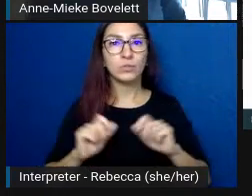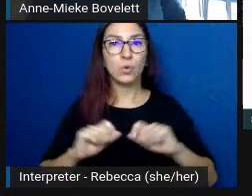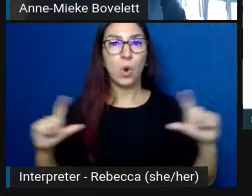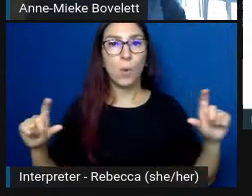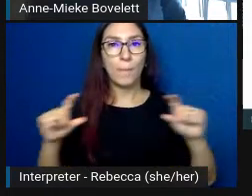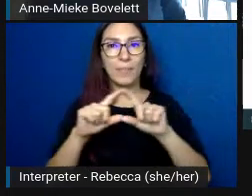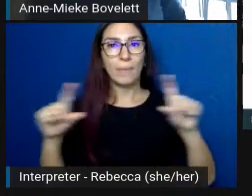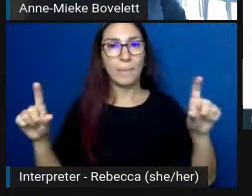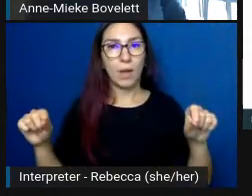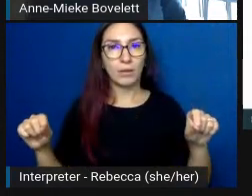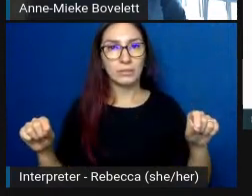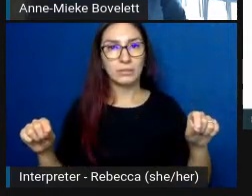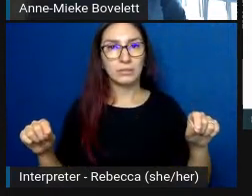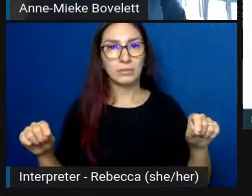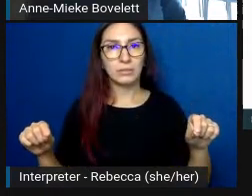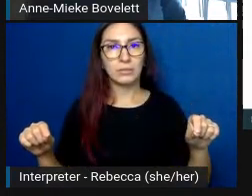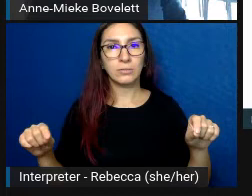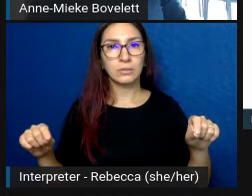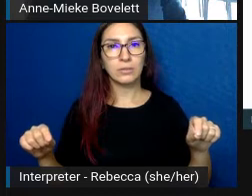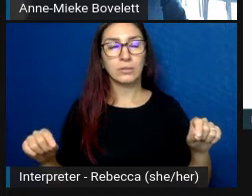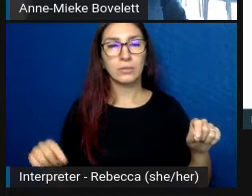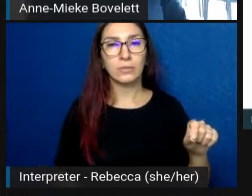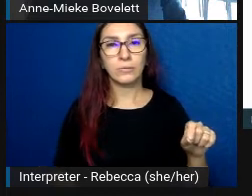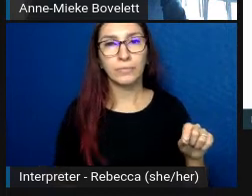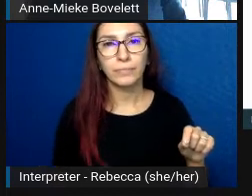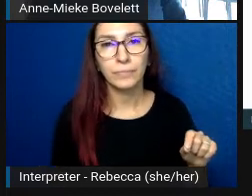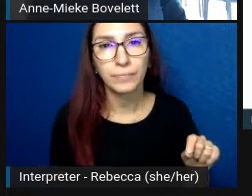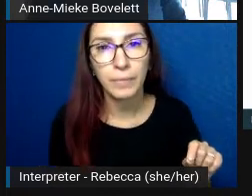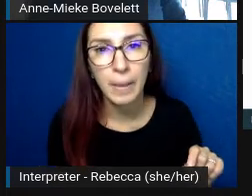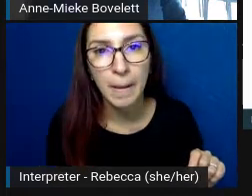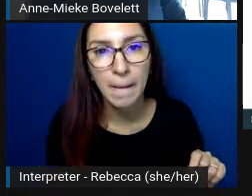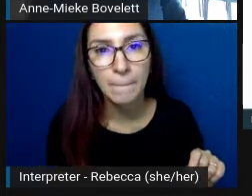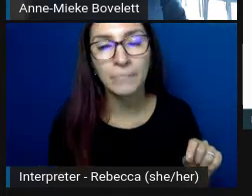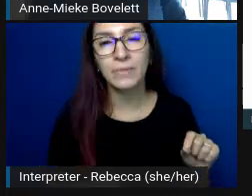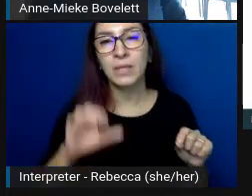the cabins and then press Alt plus down arrow